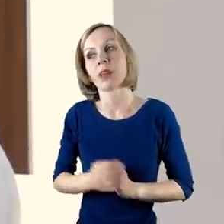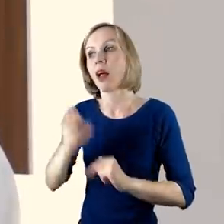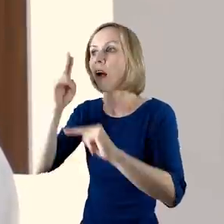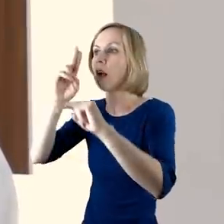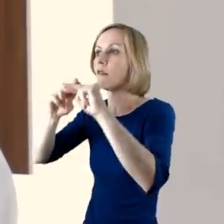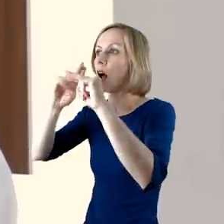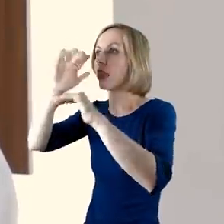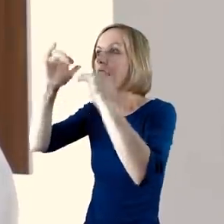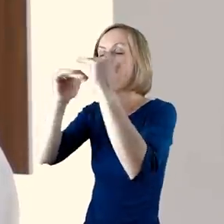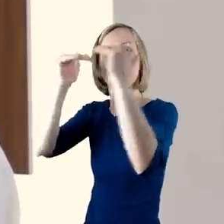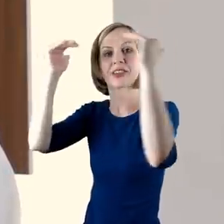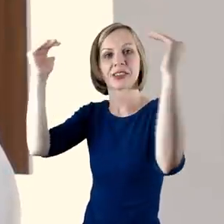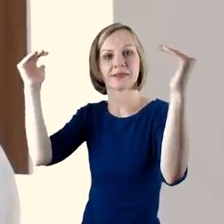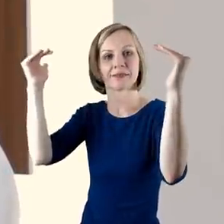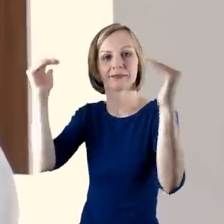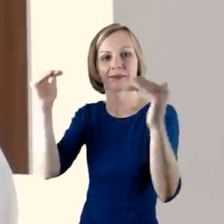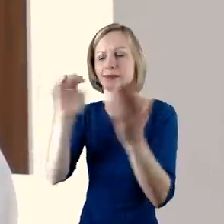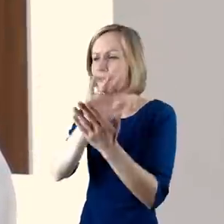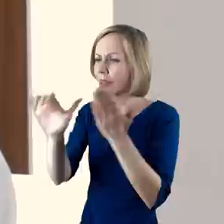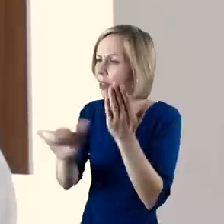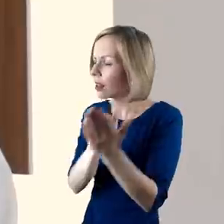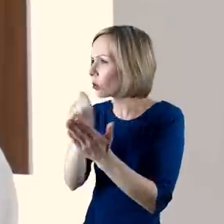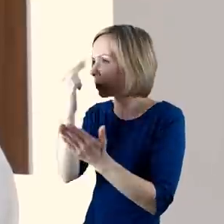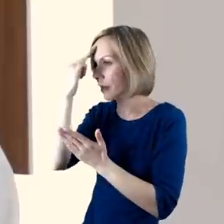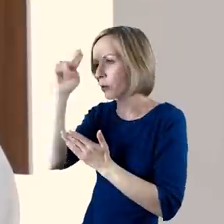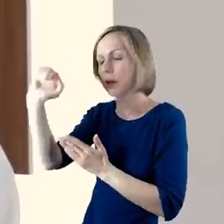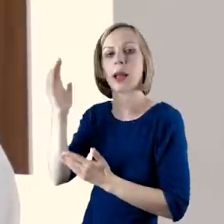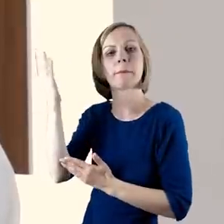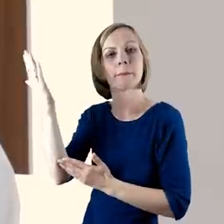Our Father in heaven, hallowed be your name,